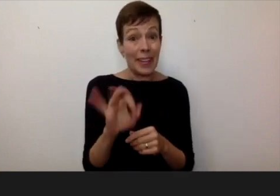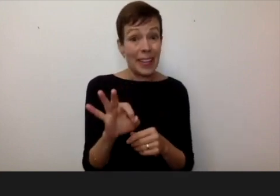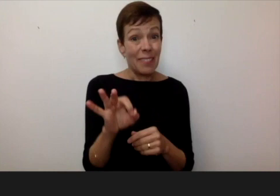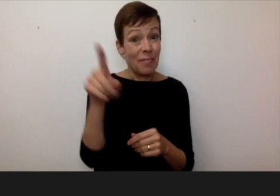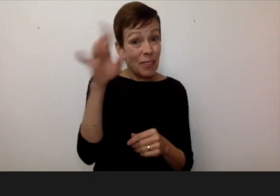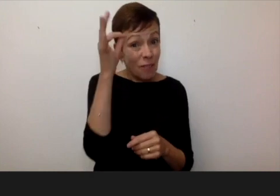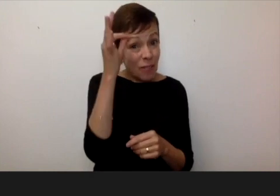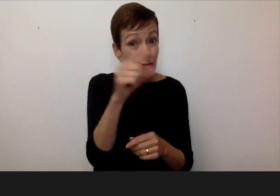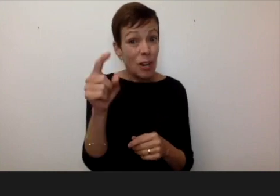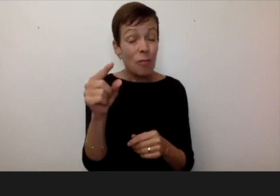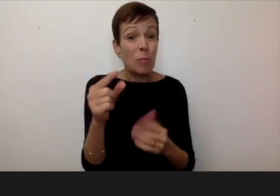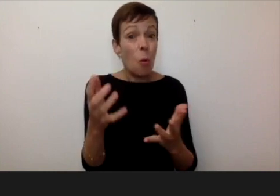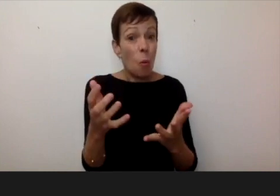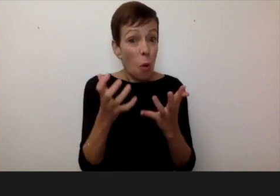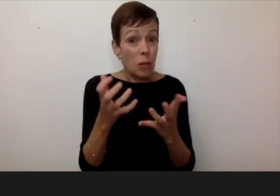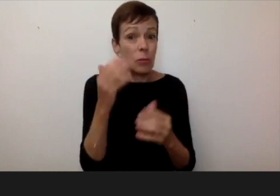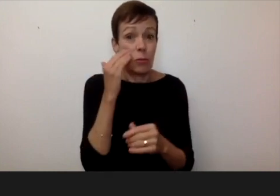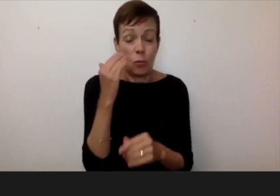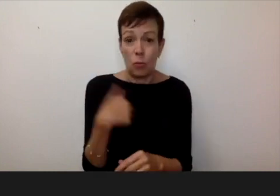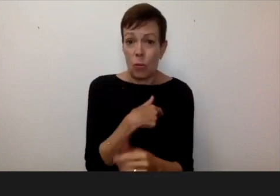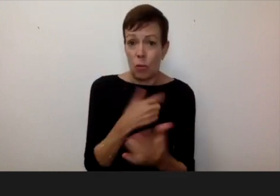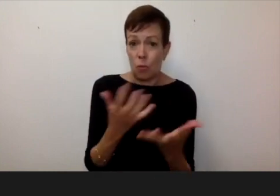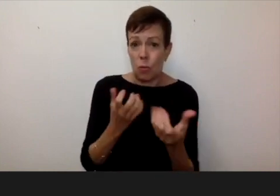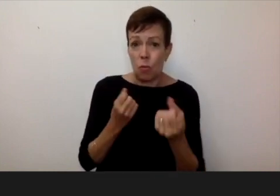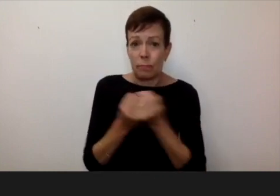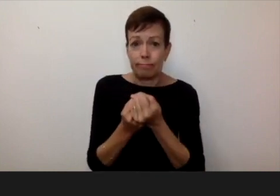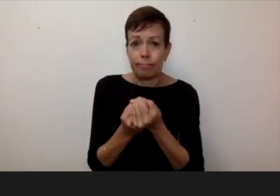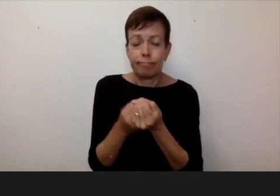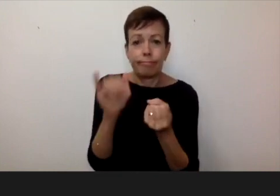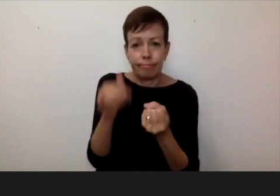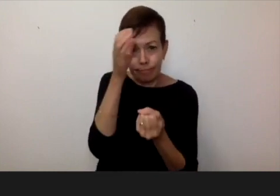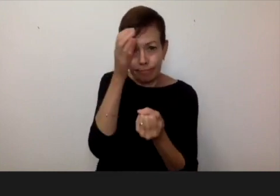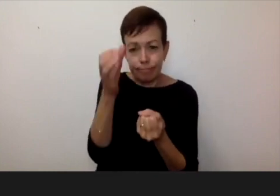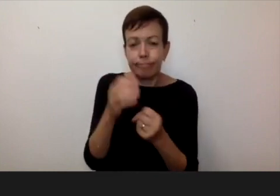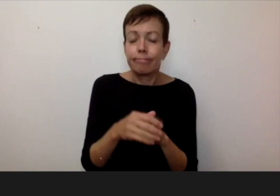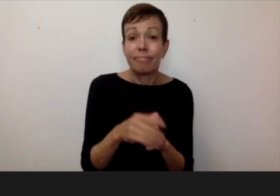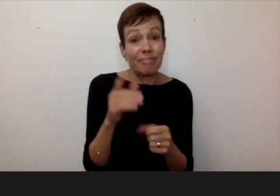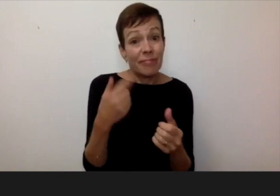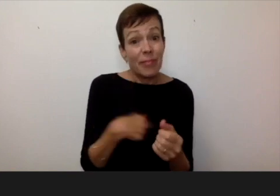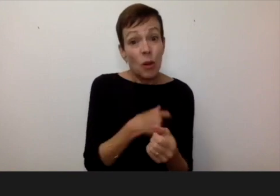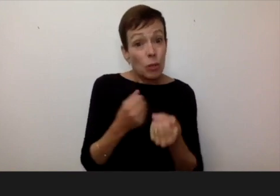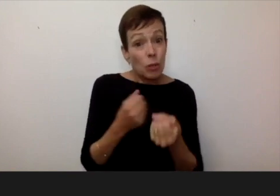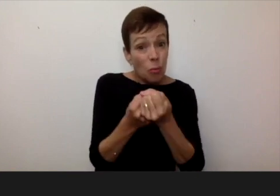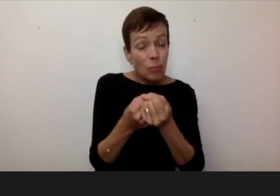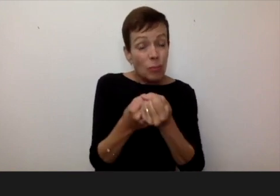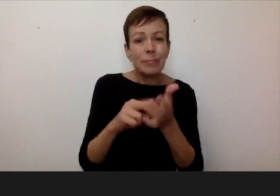one they need to know that there's there is support and votes behind this movement coalition canada a coalition of basic